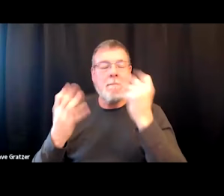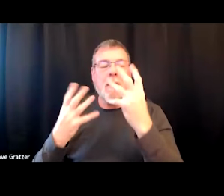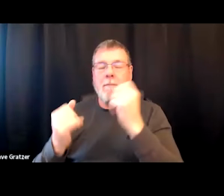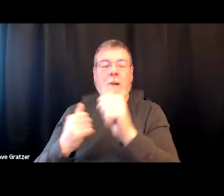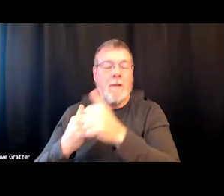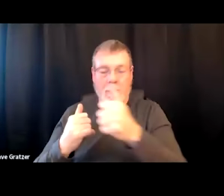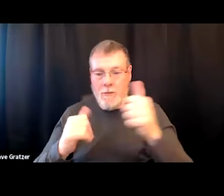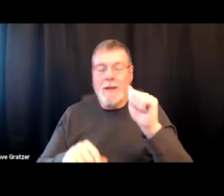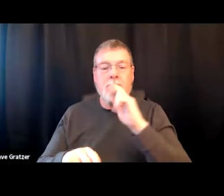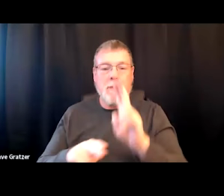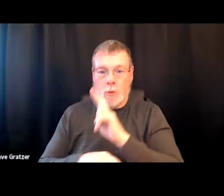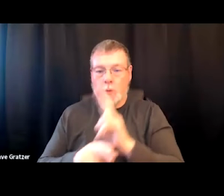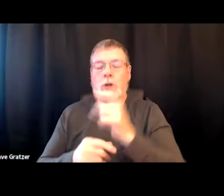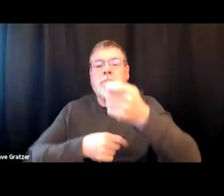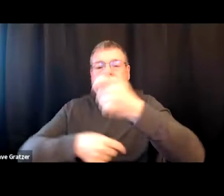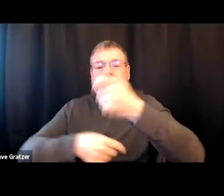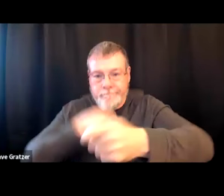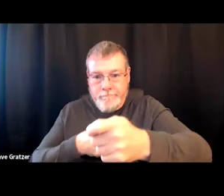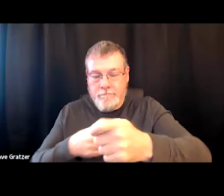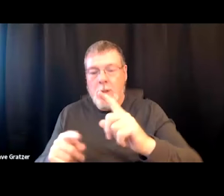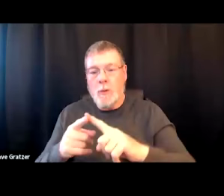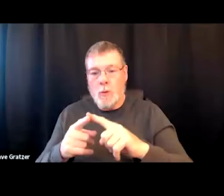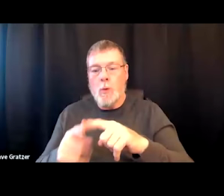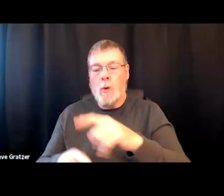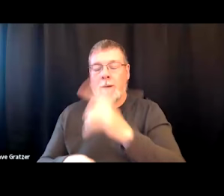that can be used as an alternative to public domain instruments.